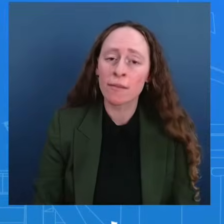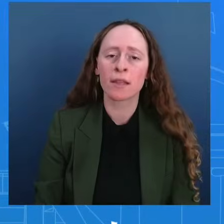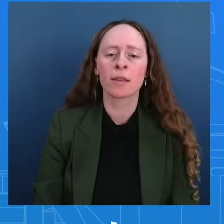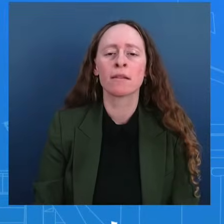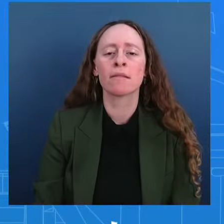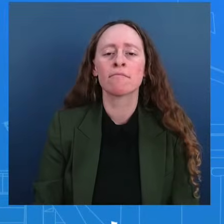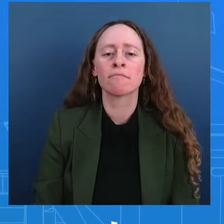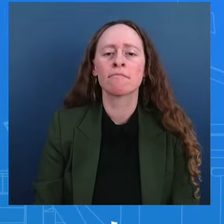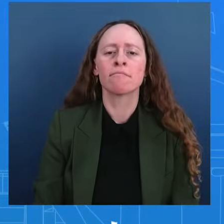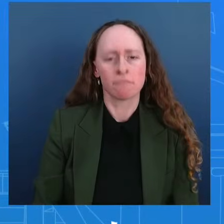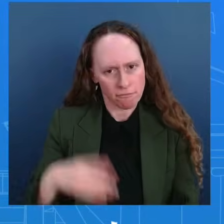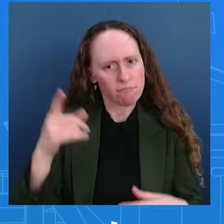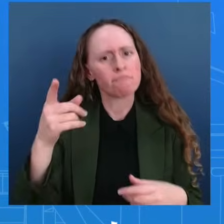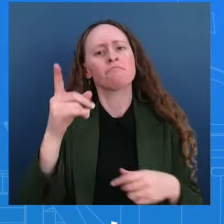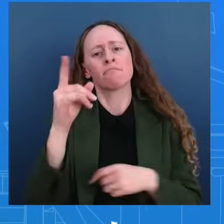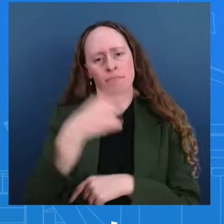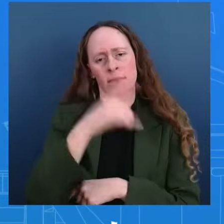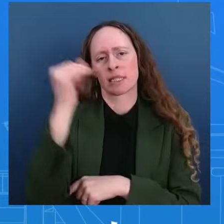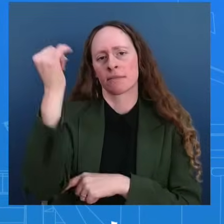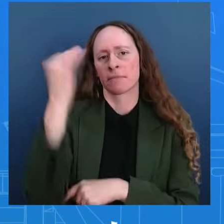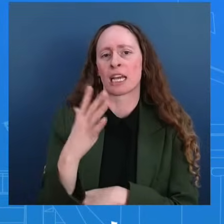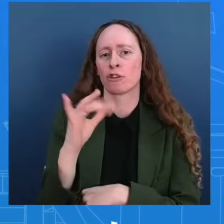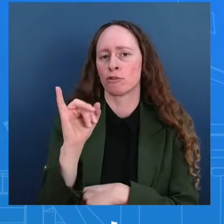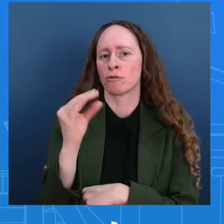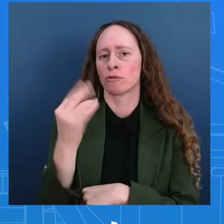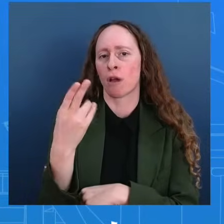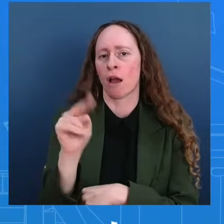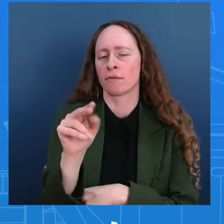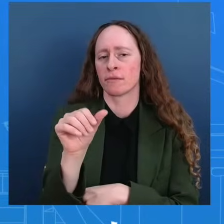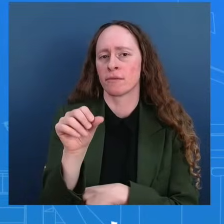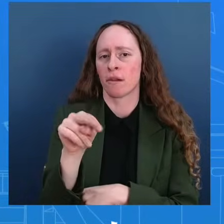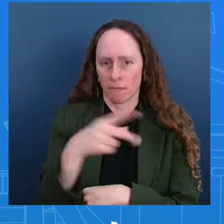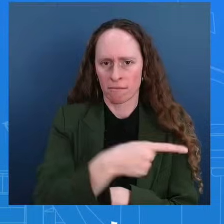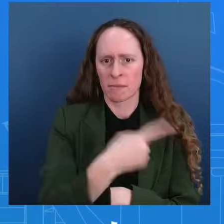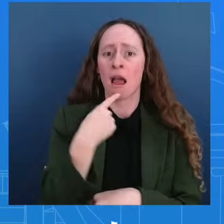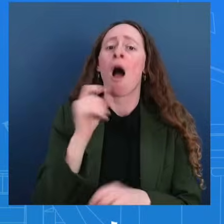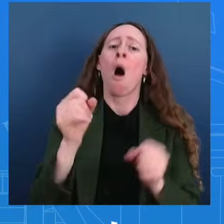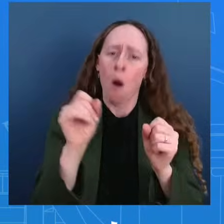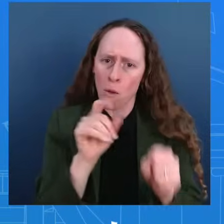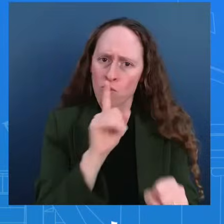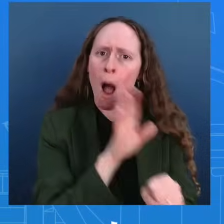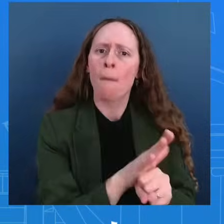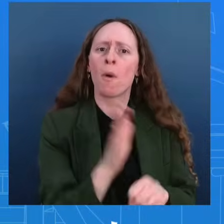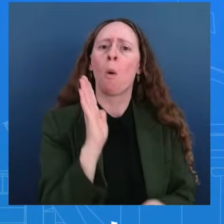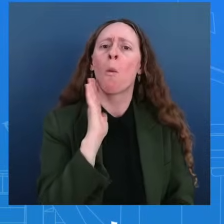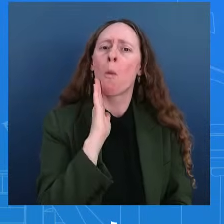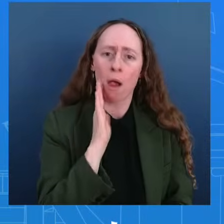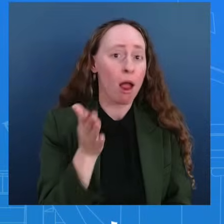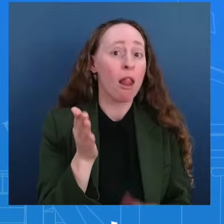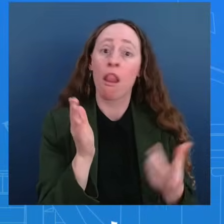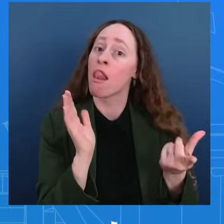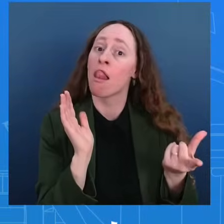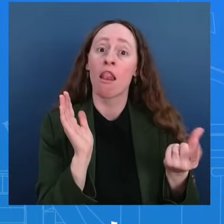and is committed and promised that he was going to fund -- promised that he was going to fund